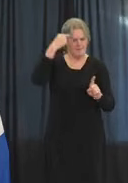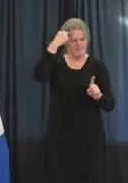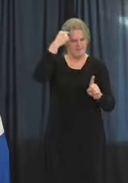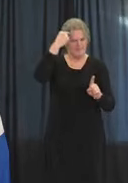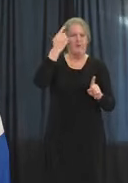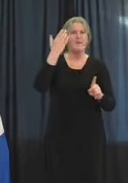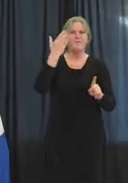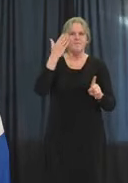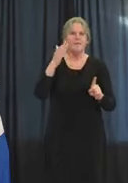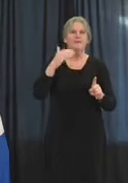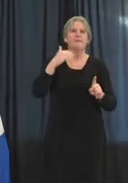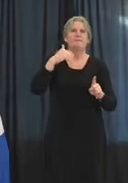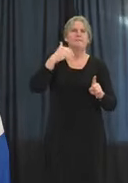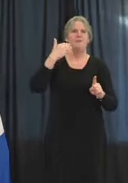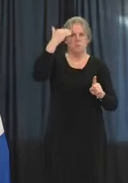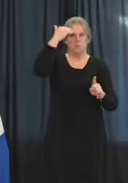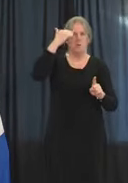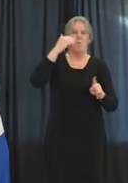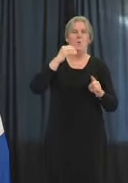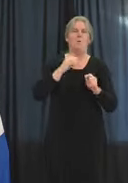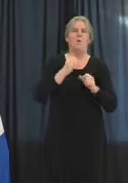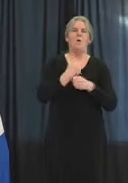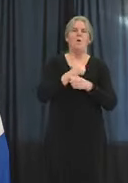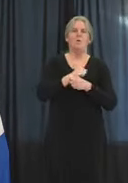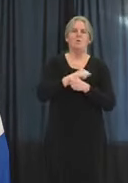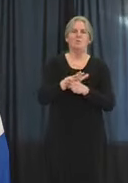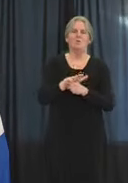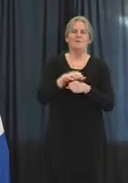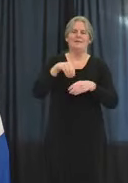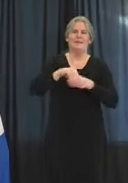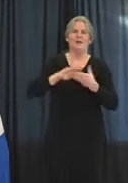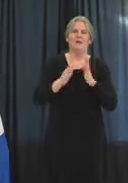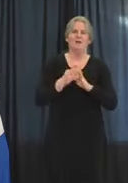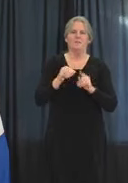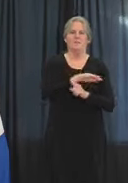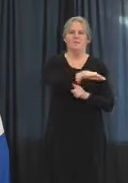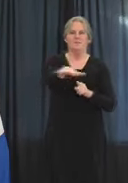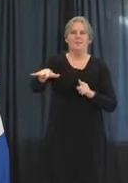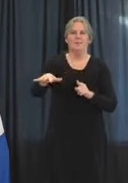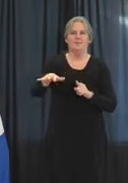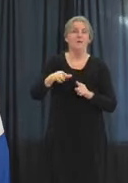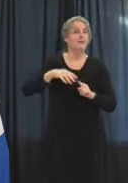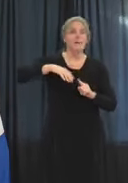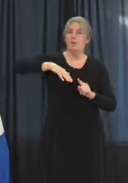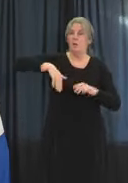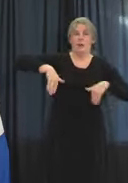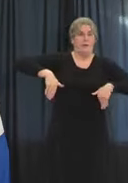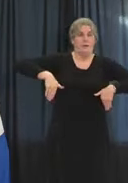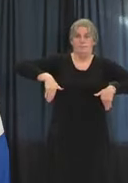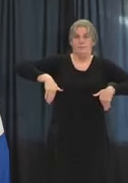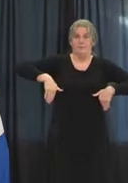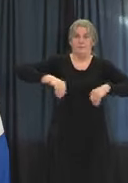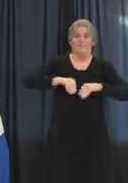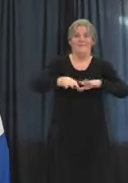is already circulating widely in our community. It is not.